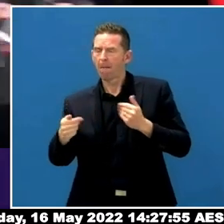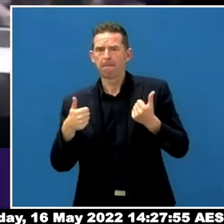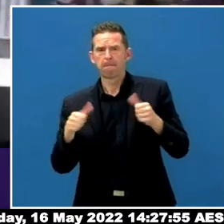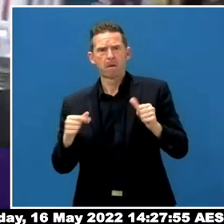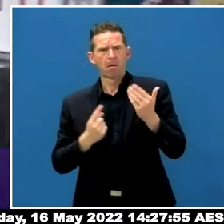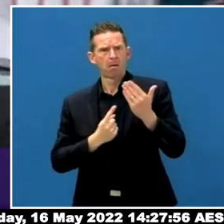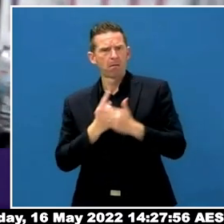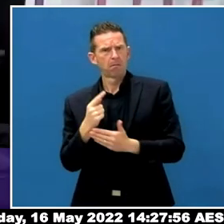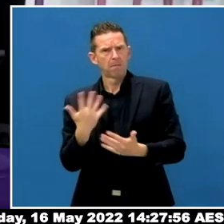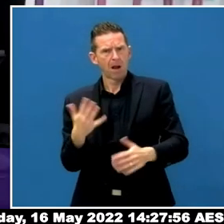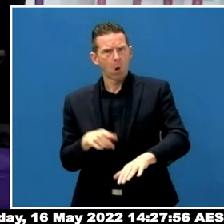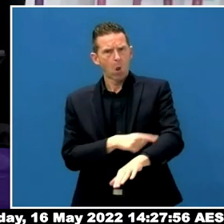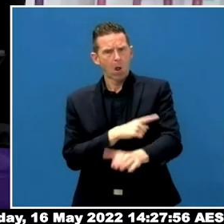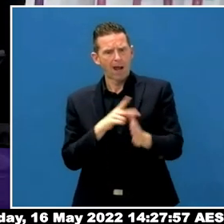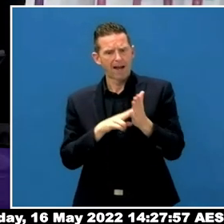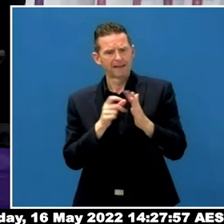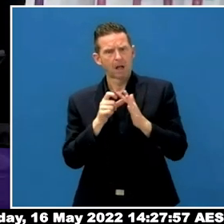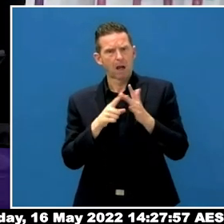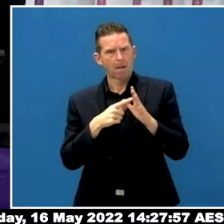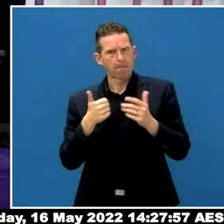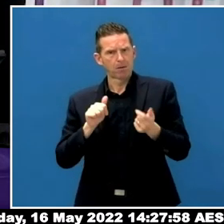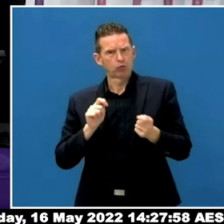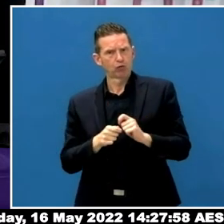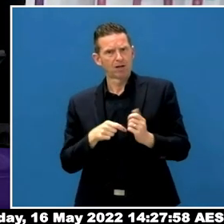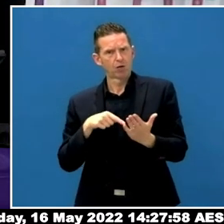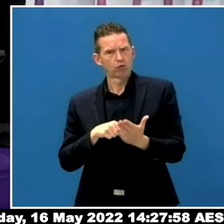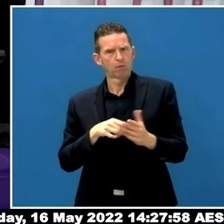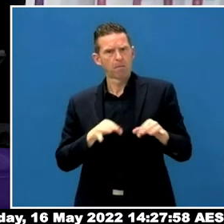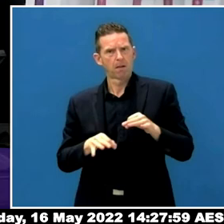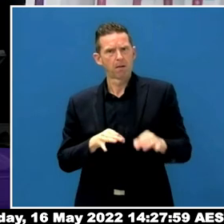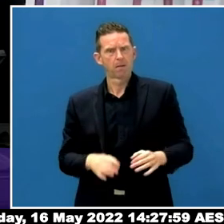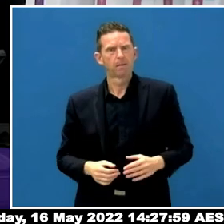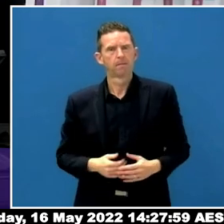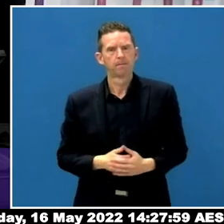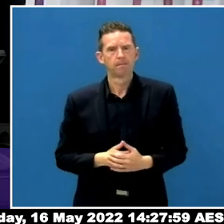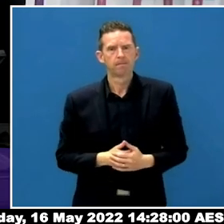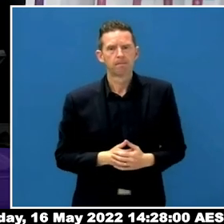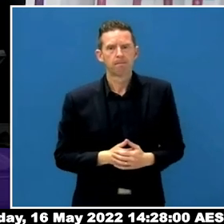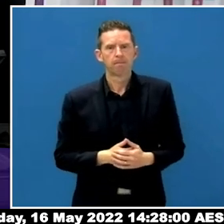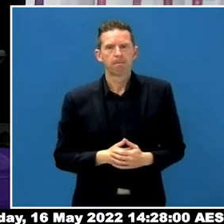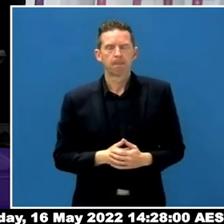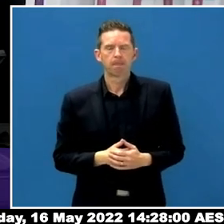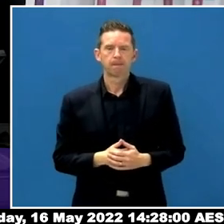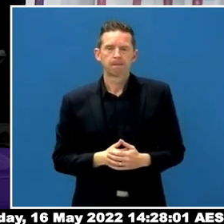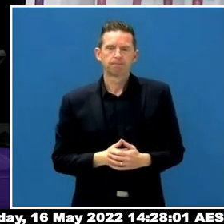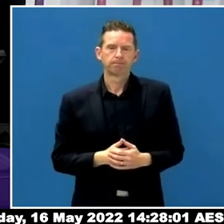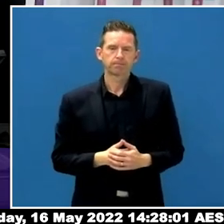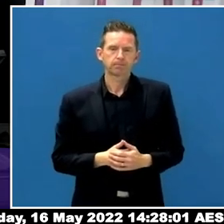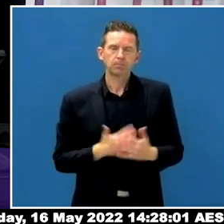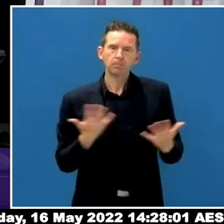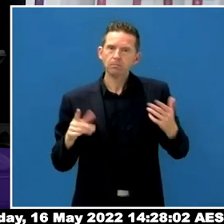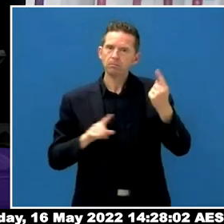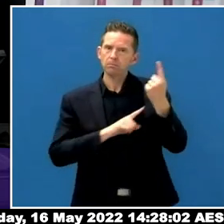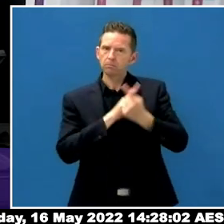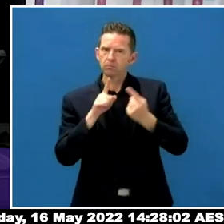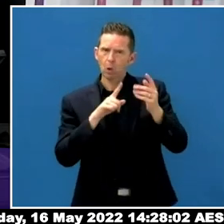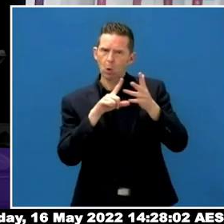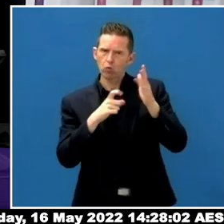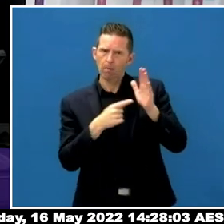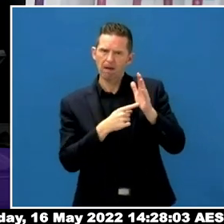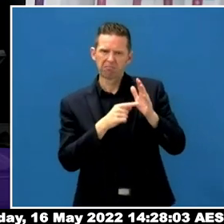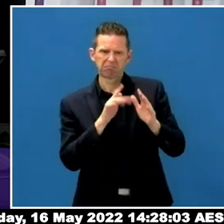Well, our meeting was in October - I think it was around 6 October, and the plan